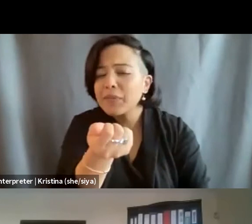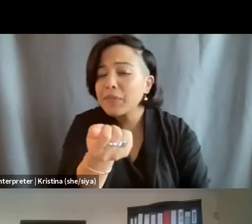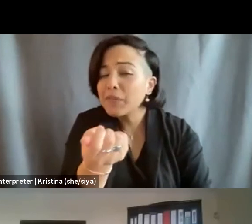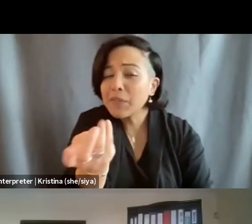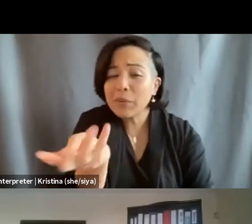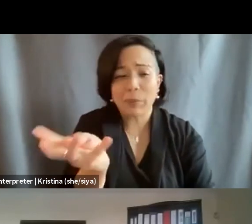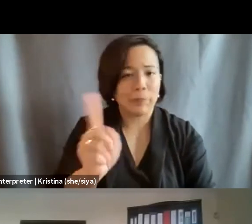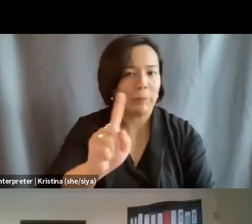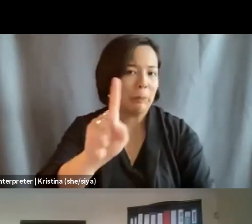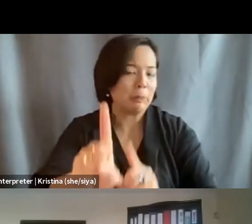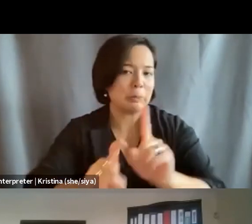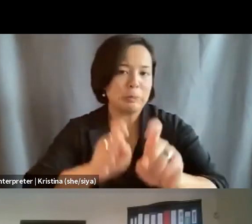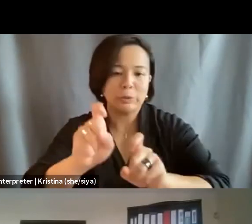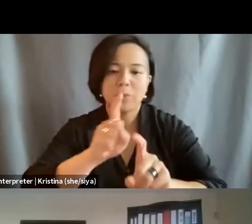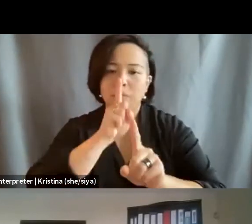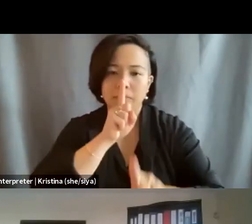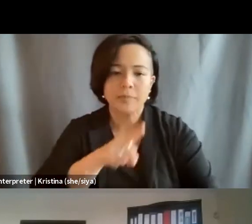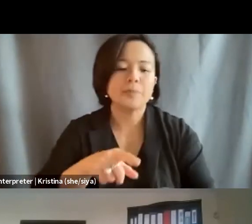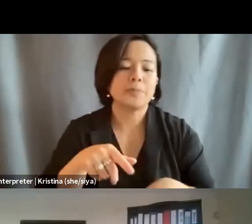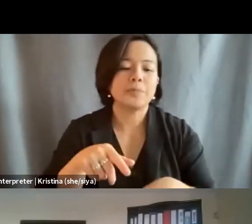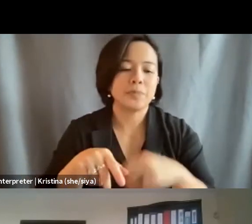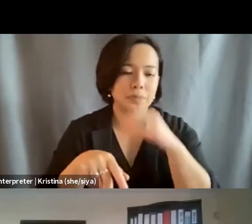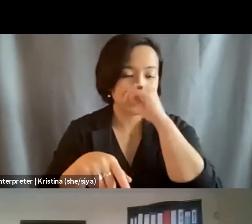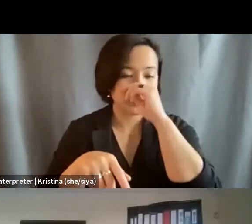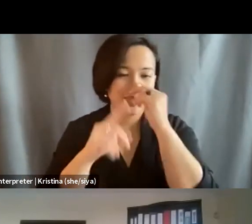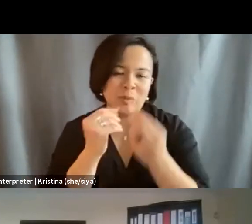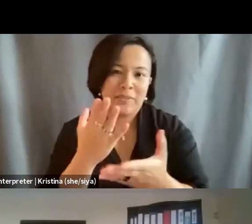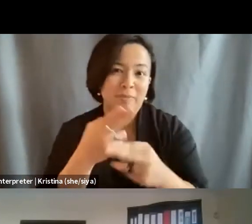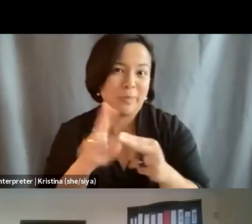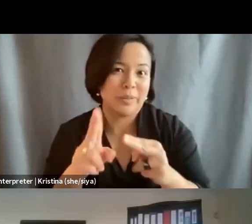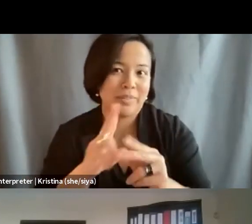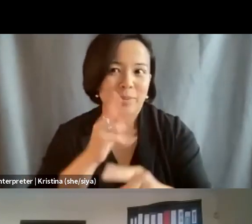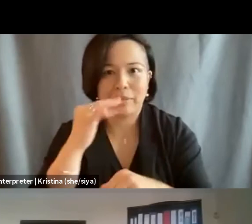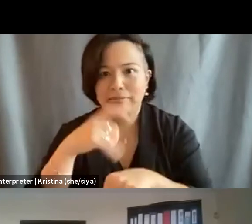a few questions asking for brief answers because of time issues. I'll start with